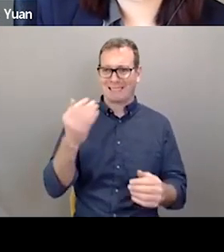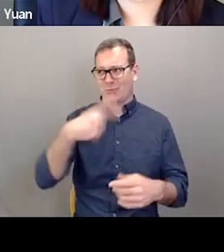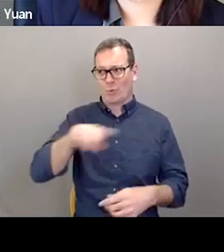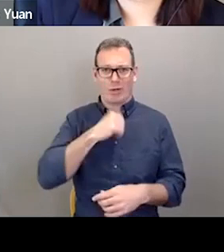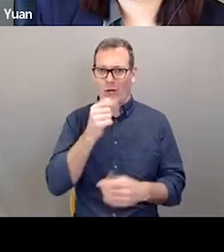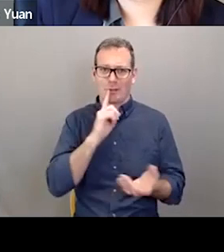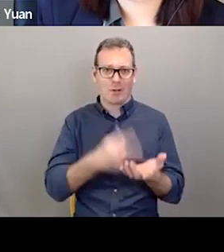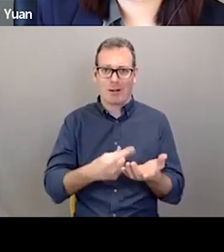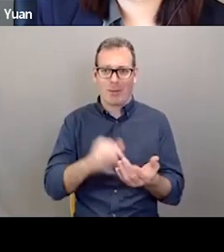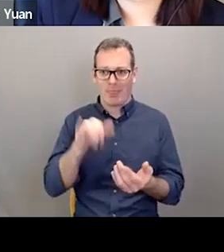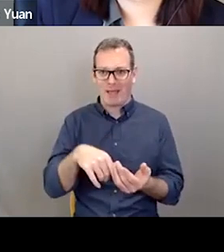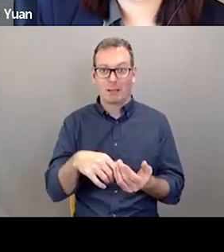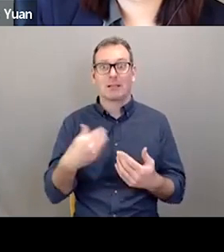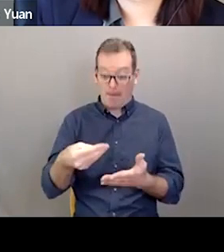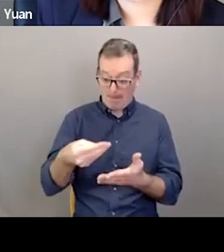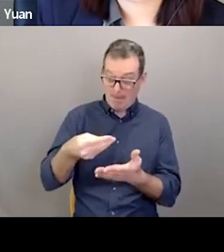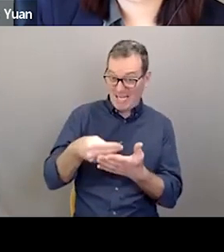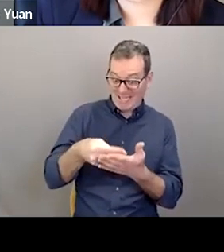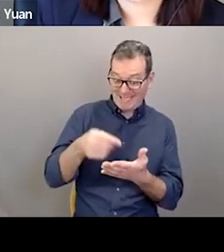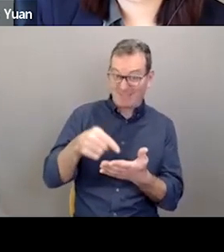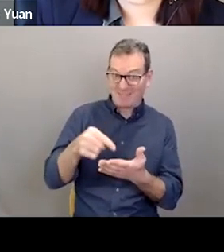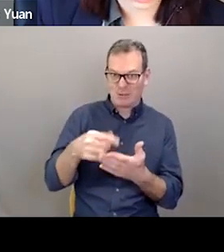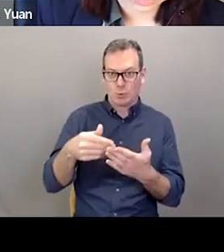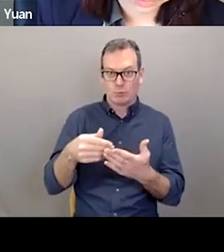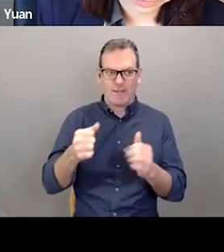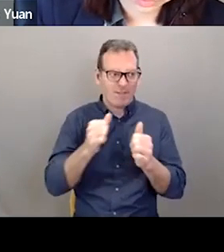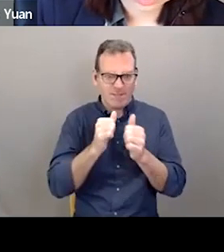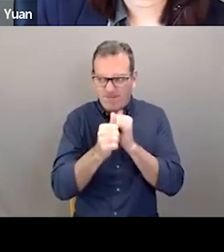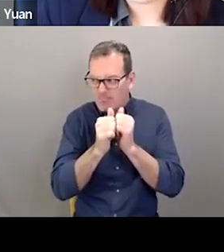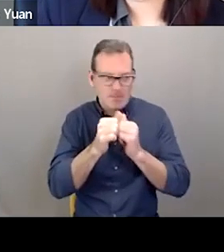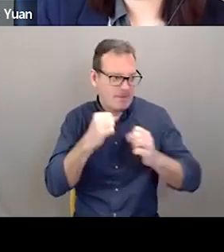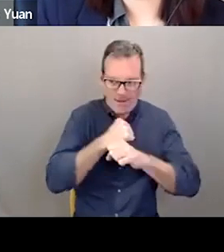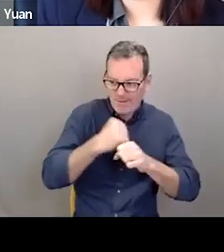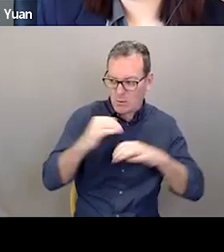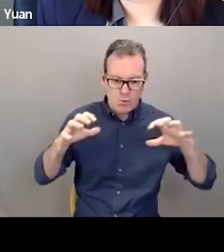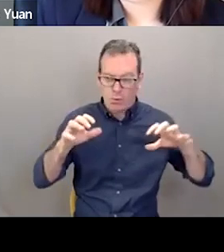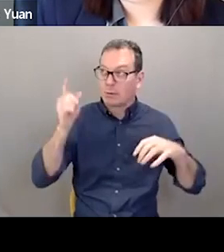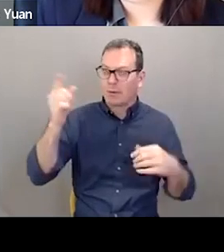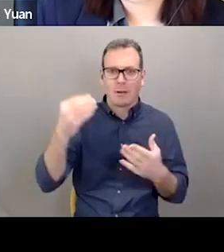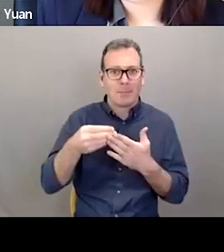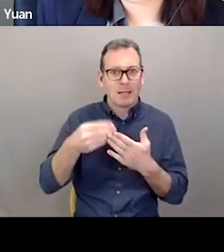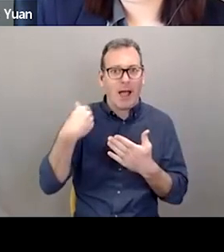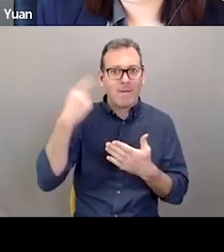all the non-profits and the government are fighting over like a pot of money so what happens